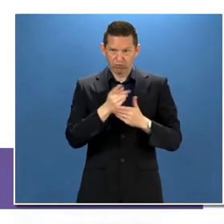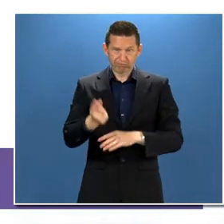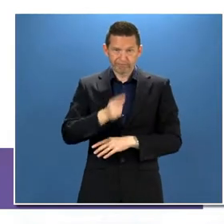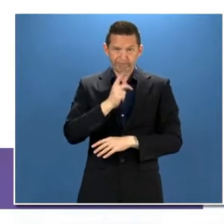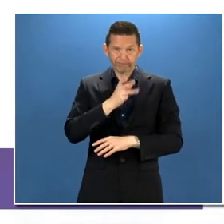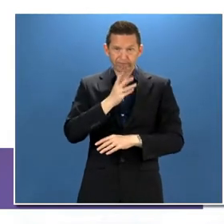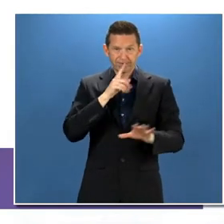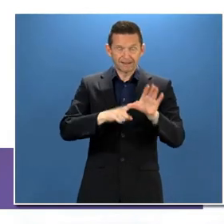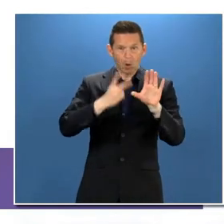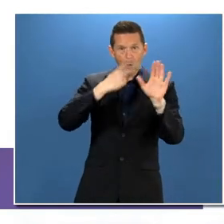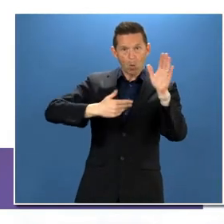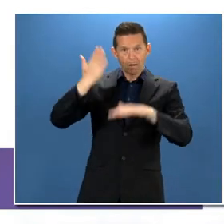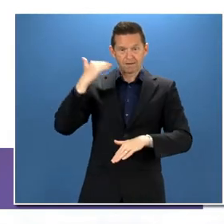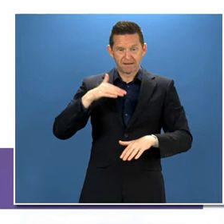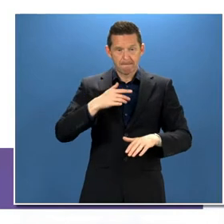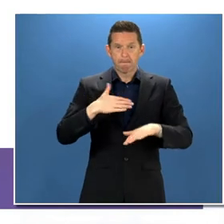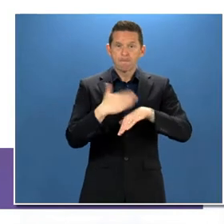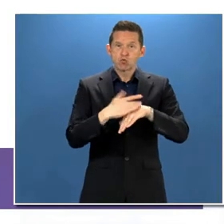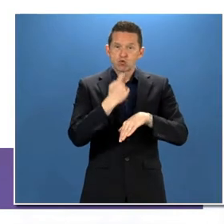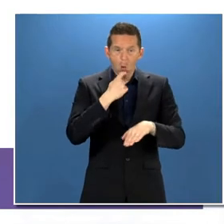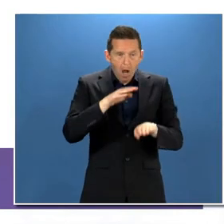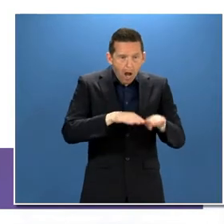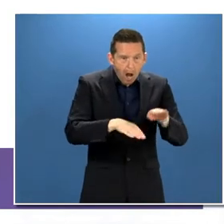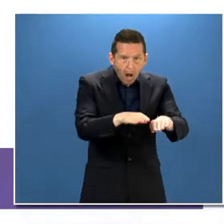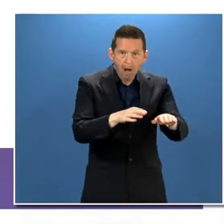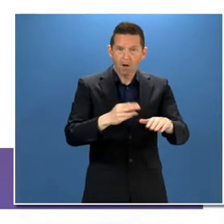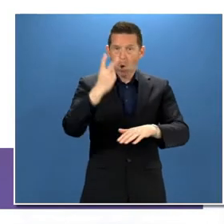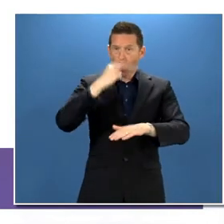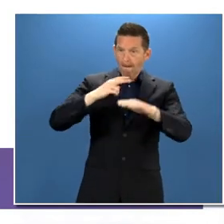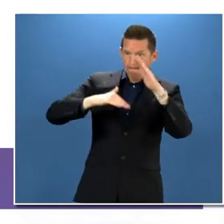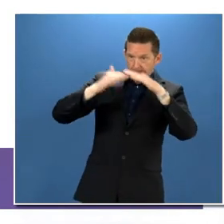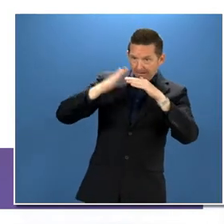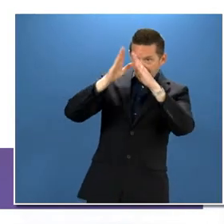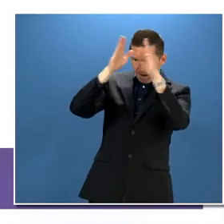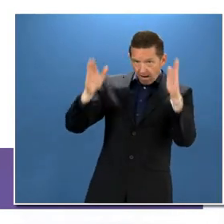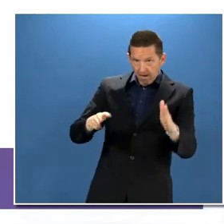Cobbled streets, older buildings, did make life challenging.